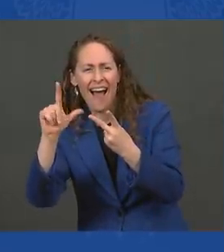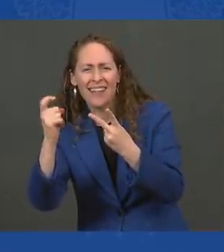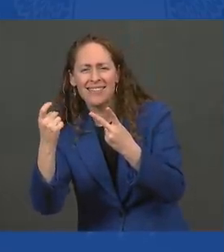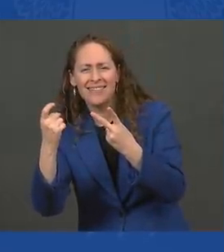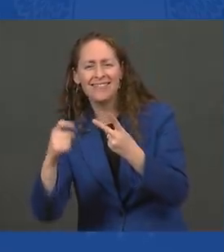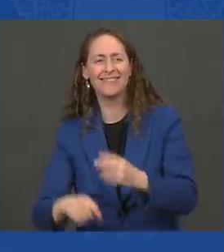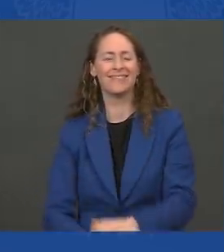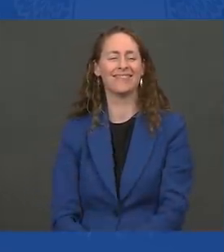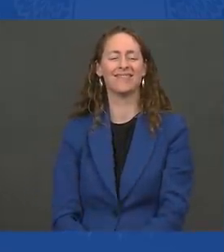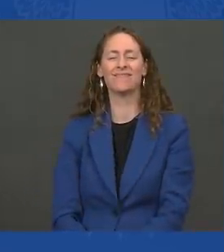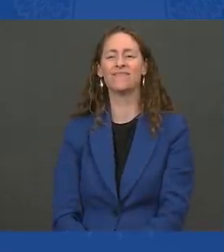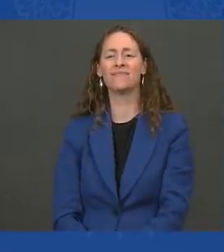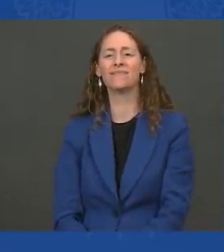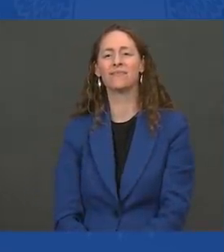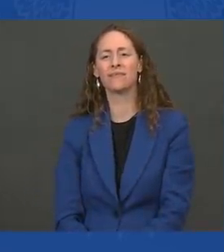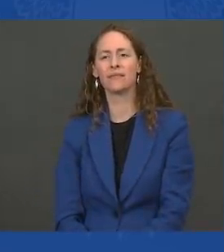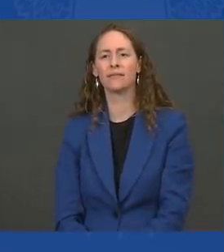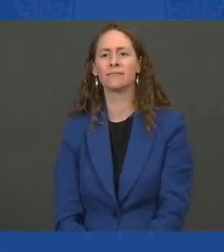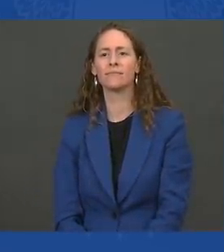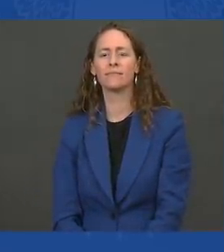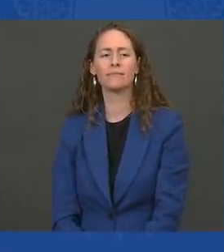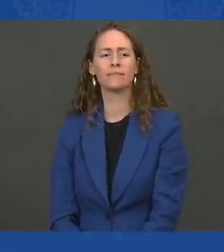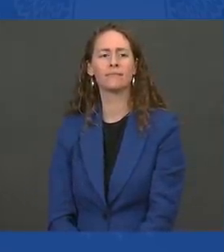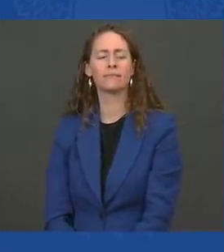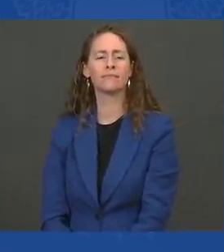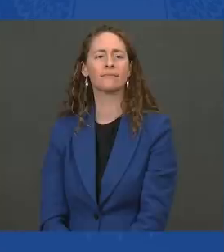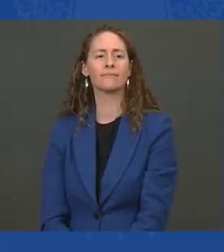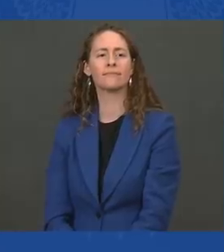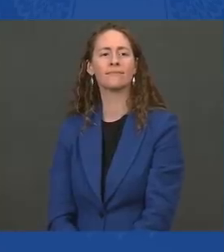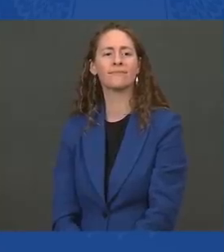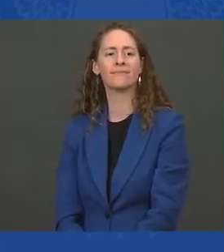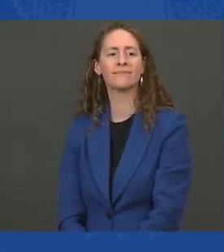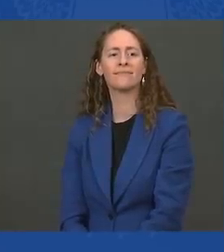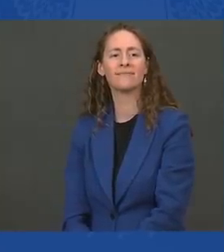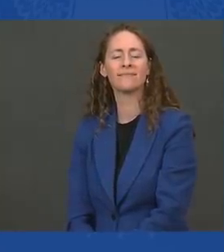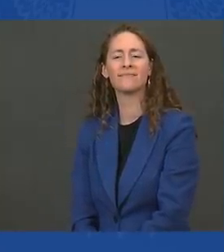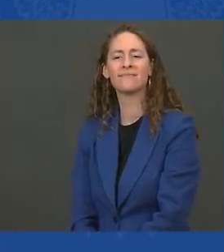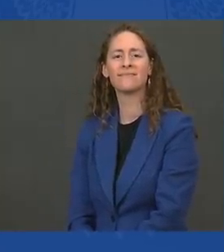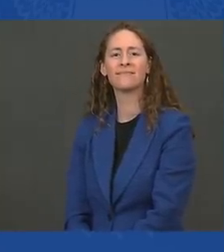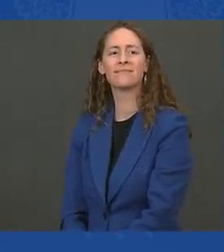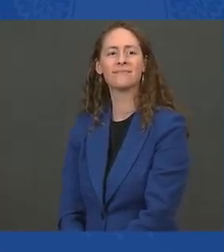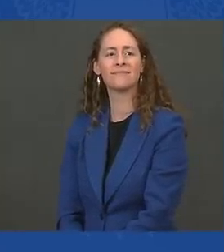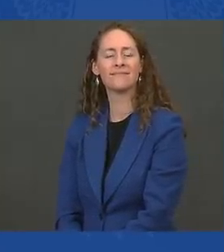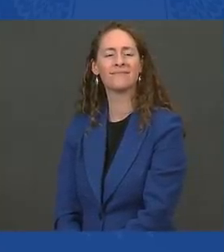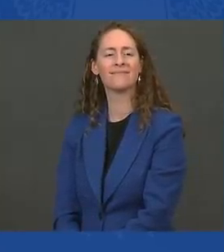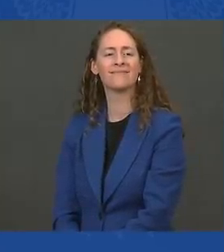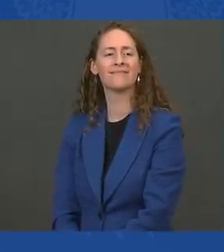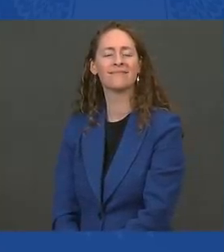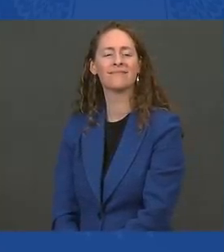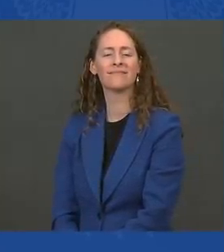The Press: Two female Alex's. The Press: Two girl Alex's. The Press: Yeah, no, I'm not an Alex, but I'd love to ask one question and then the other Alex. The Press: Can we both ask questions?